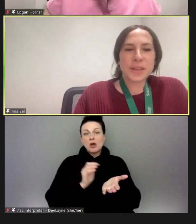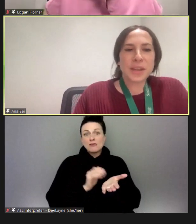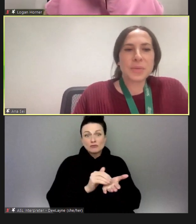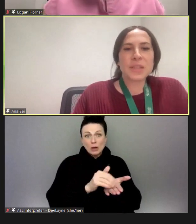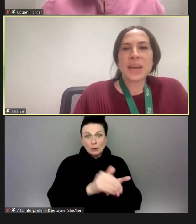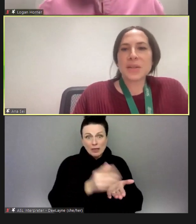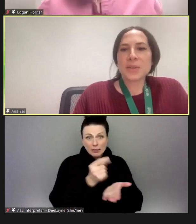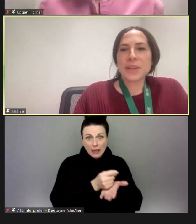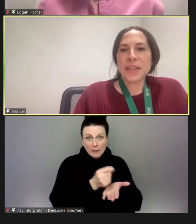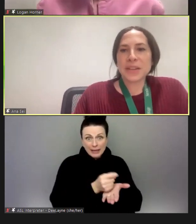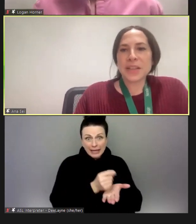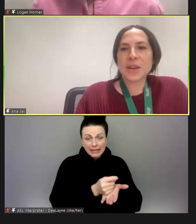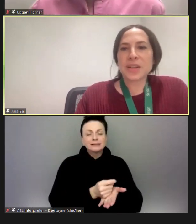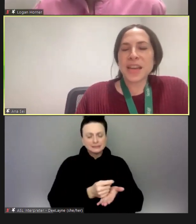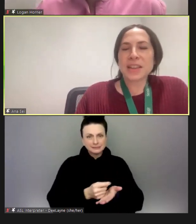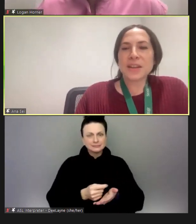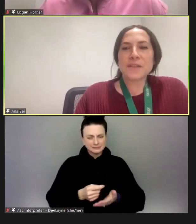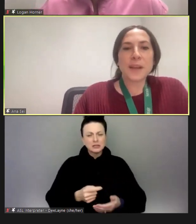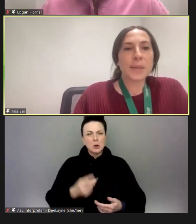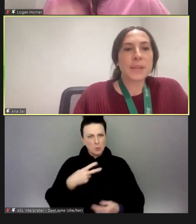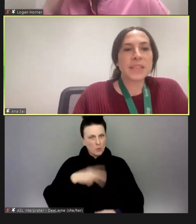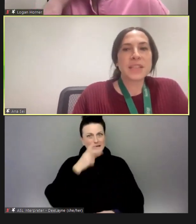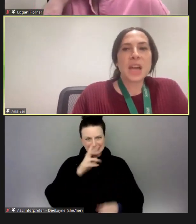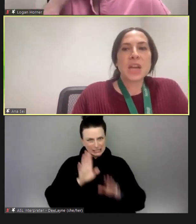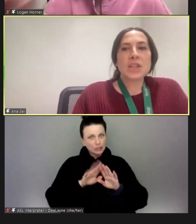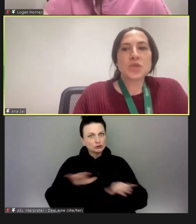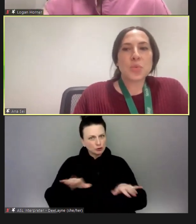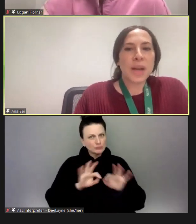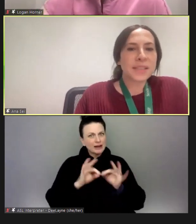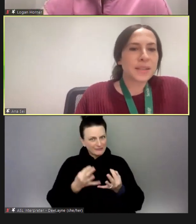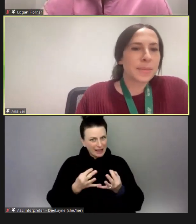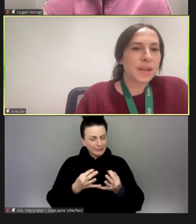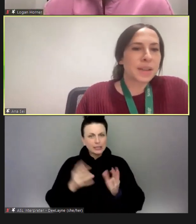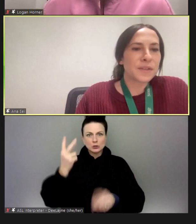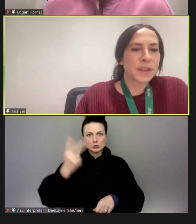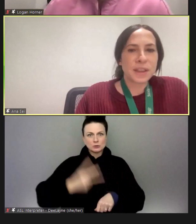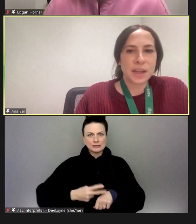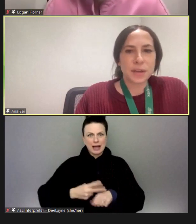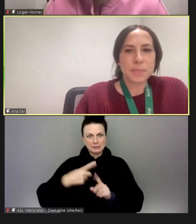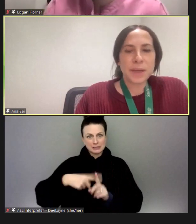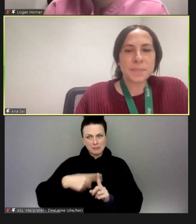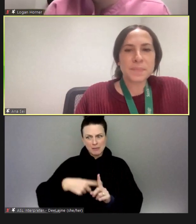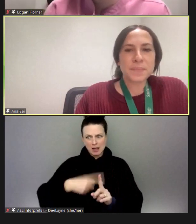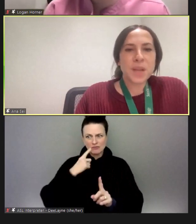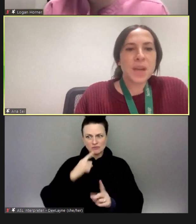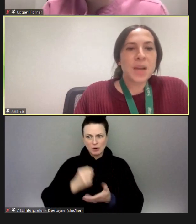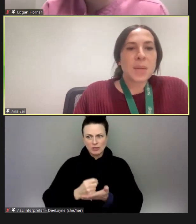unilateral hearing loss and their